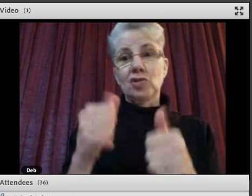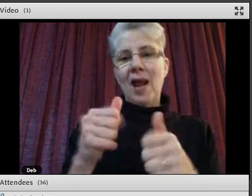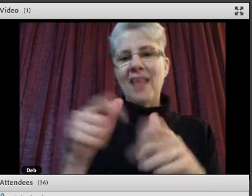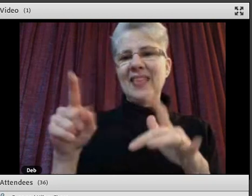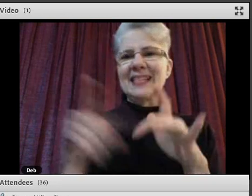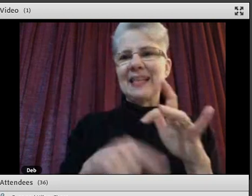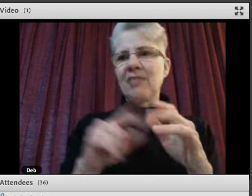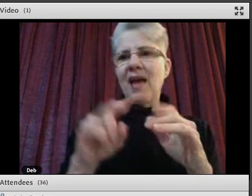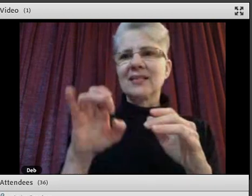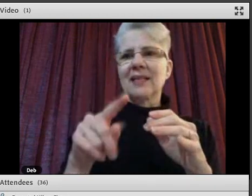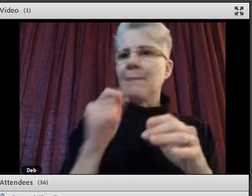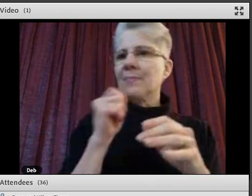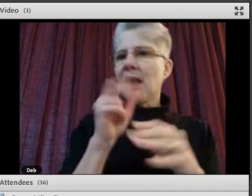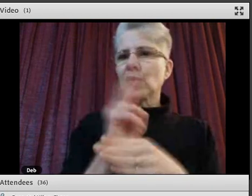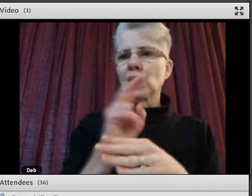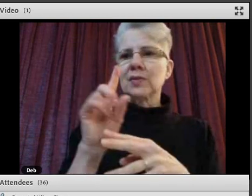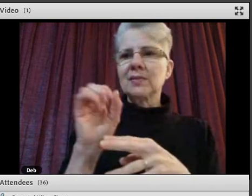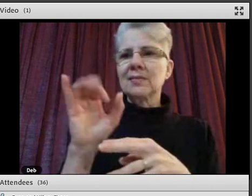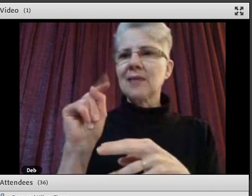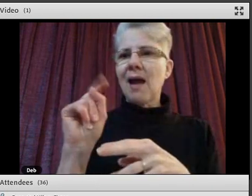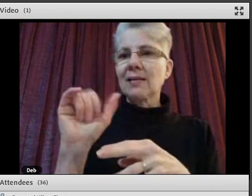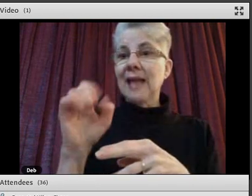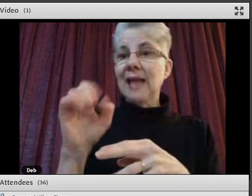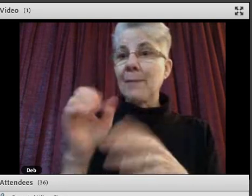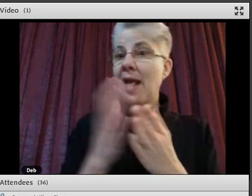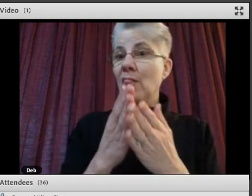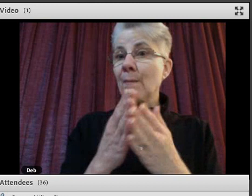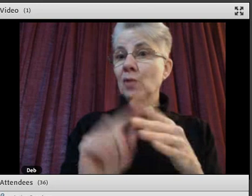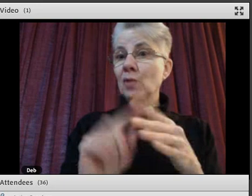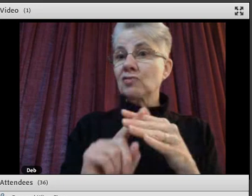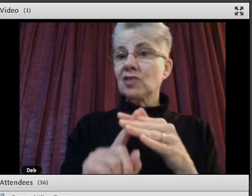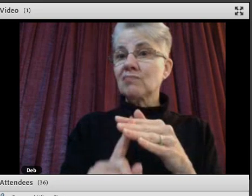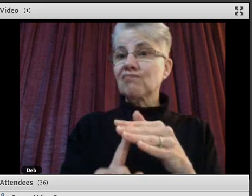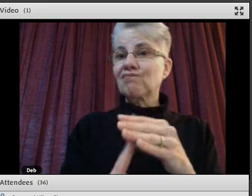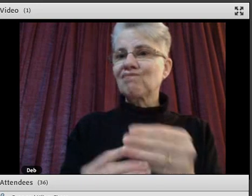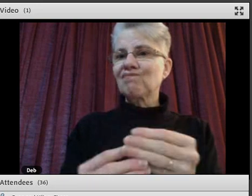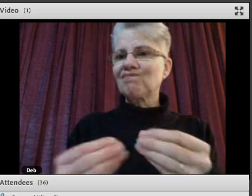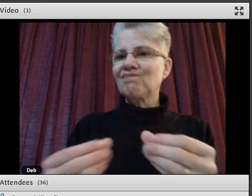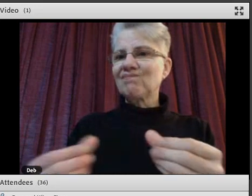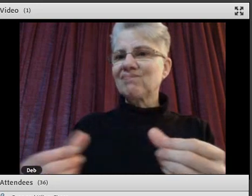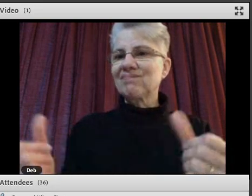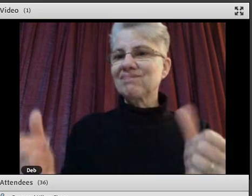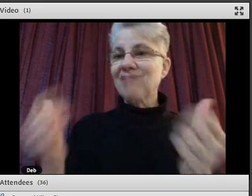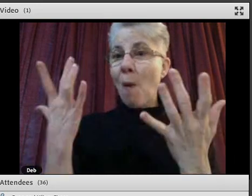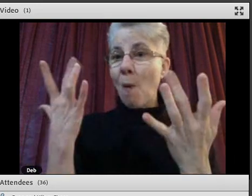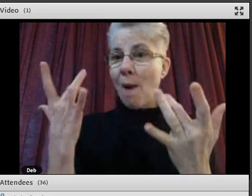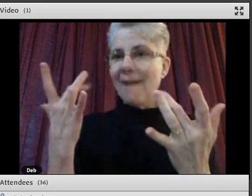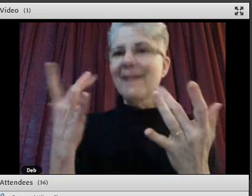And actually, every time I try this, they skip that step and the boats just kind of disintegrate in the water.